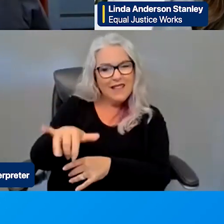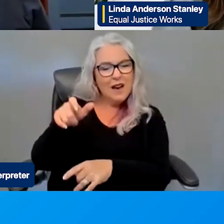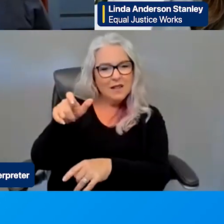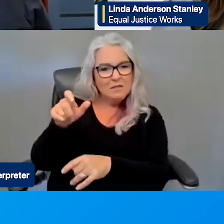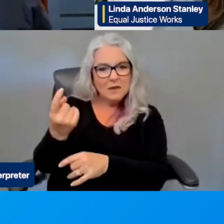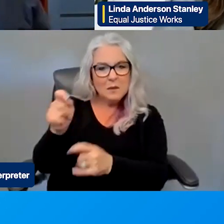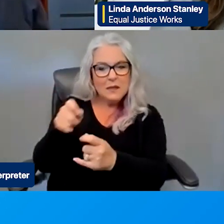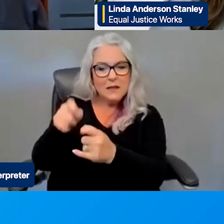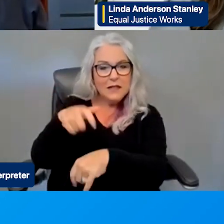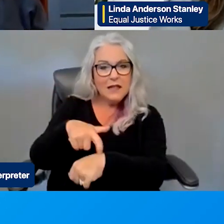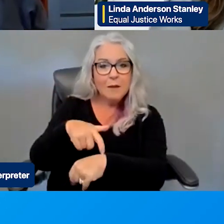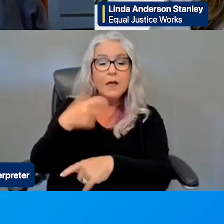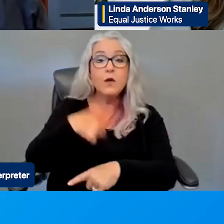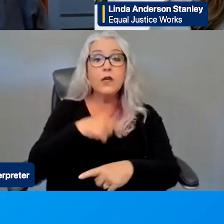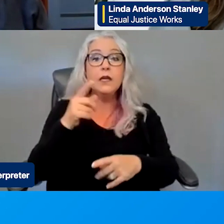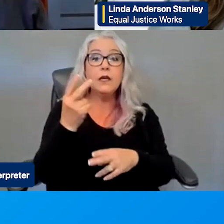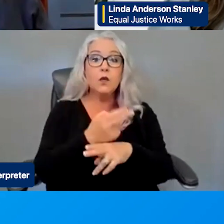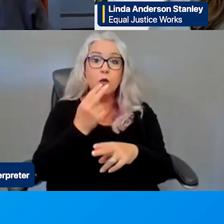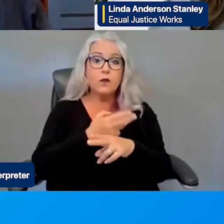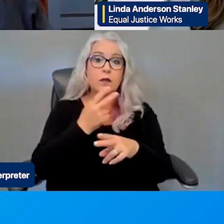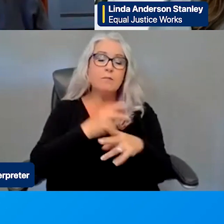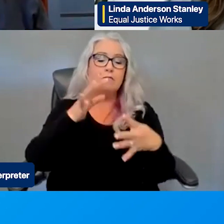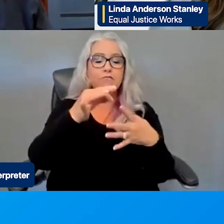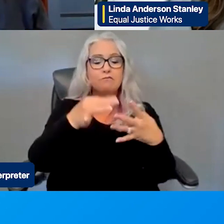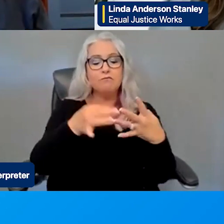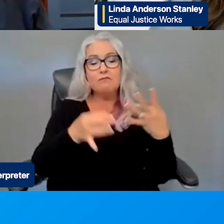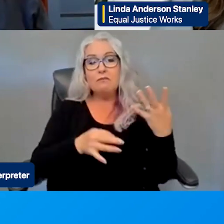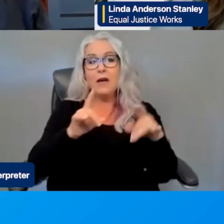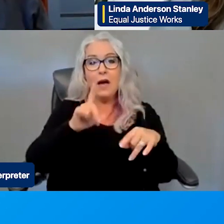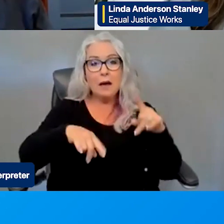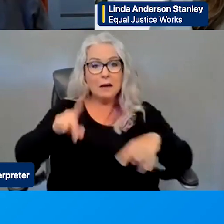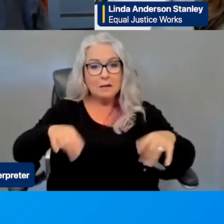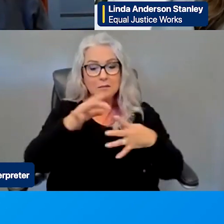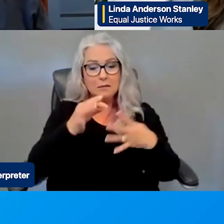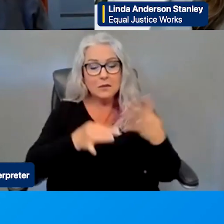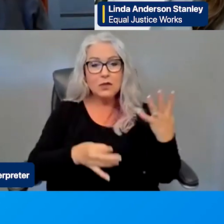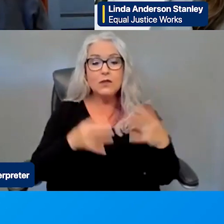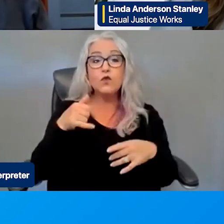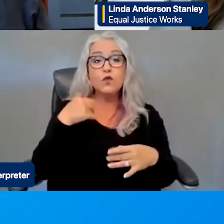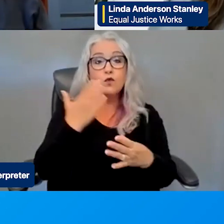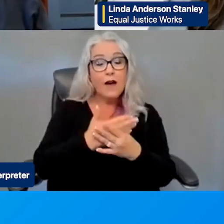alternative methods to filing claims. So meeting with them quarterly and having these conversations